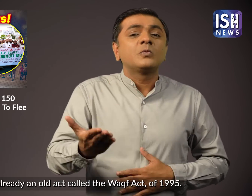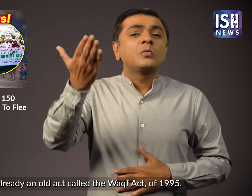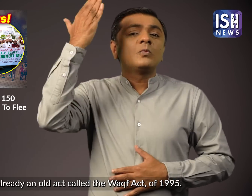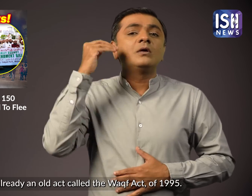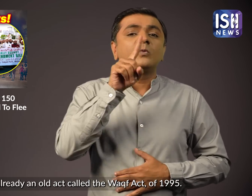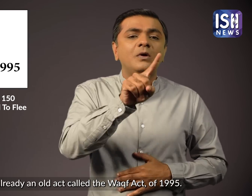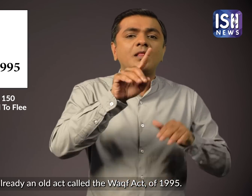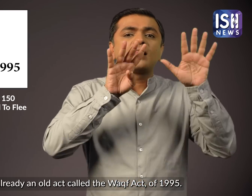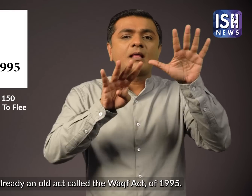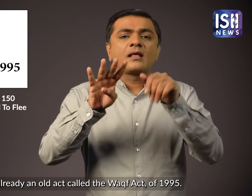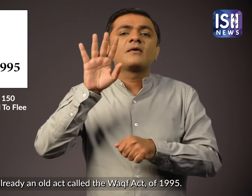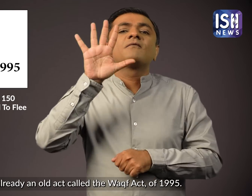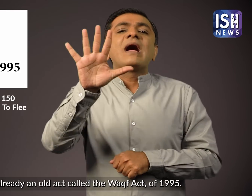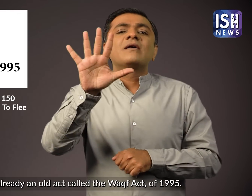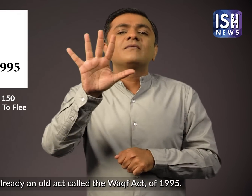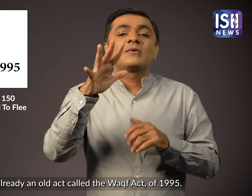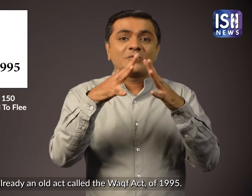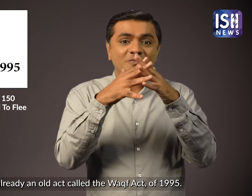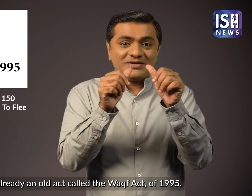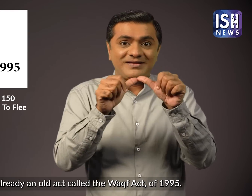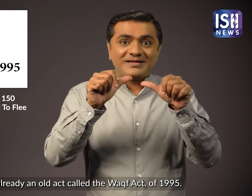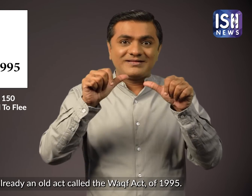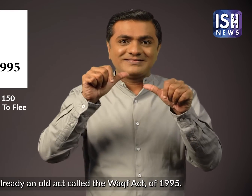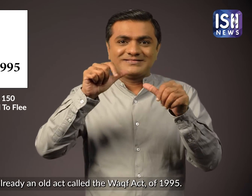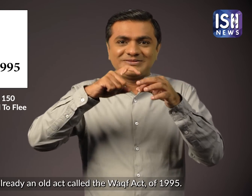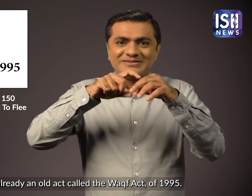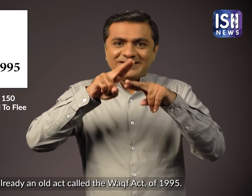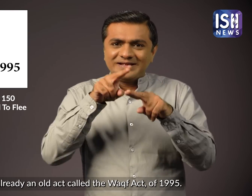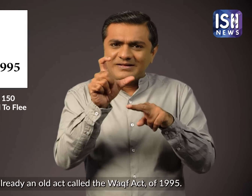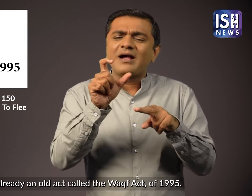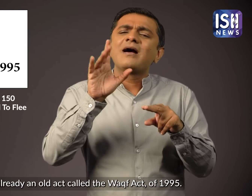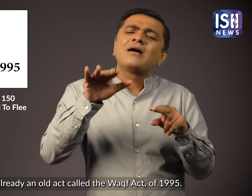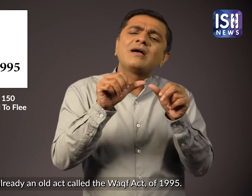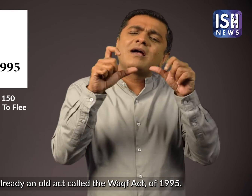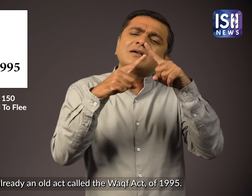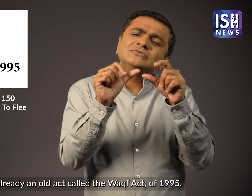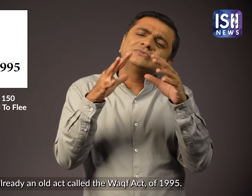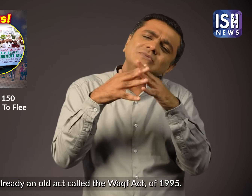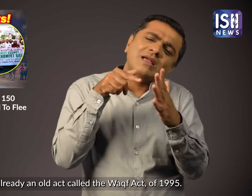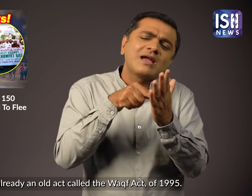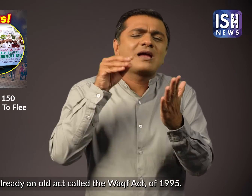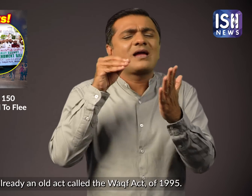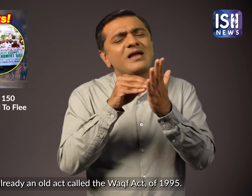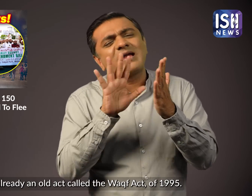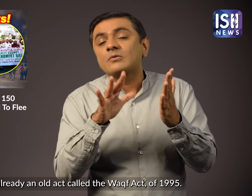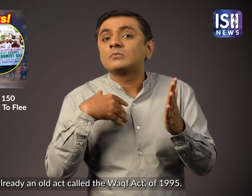There is already an old act called the Waqf Act, of 1995.